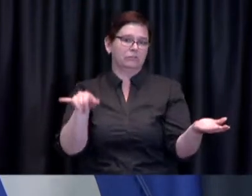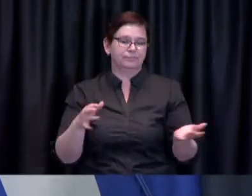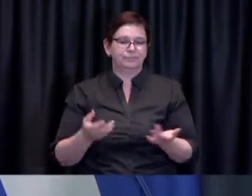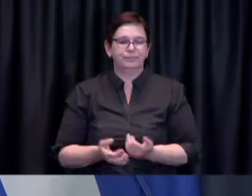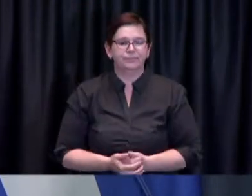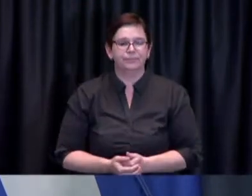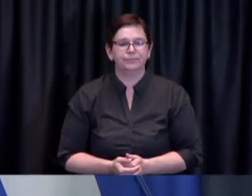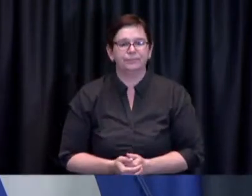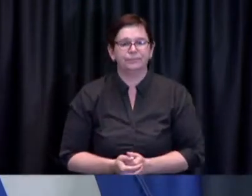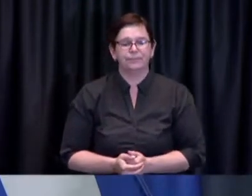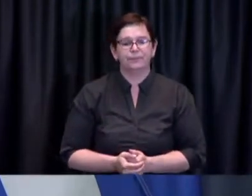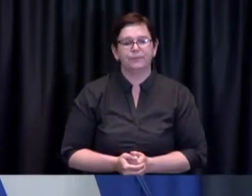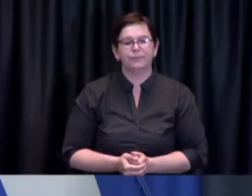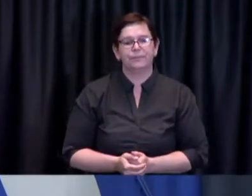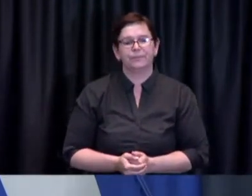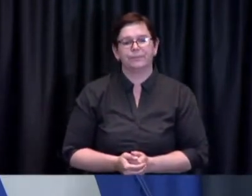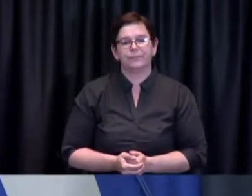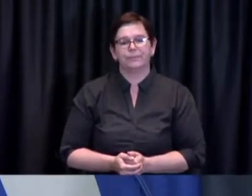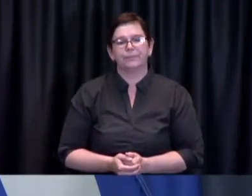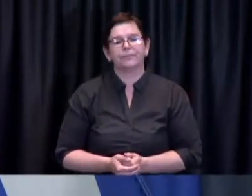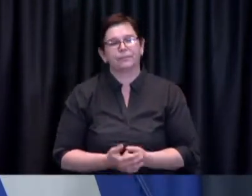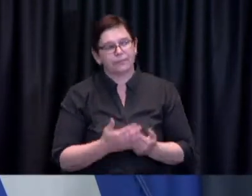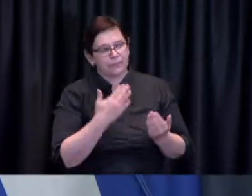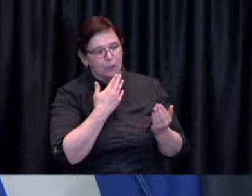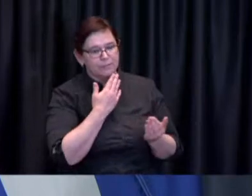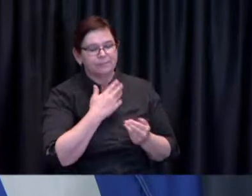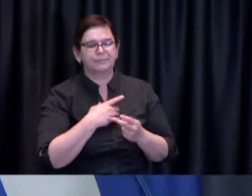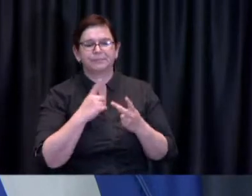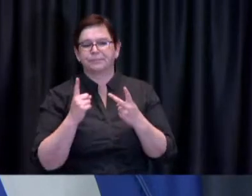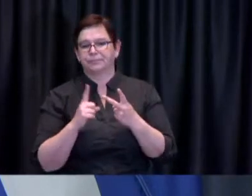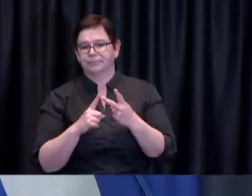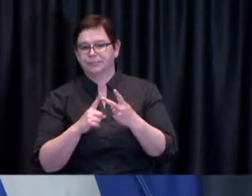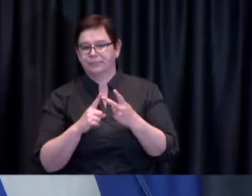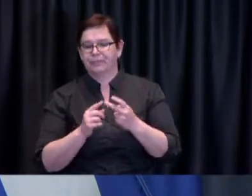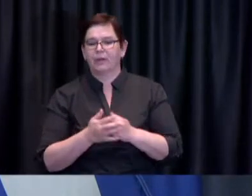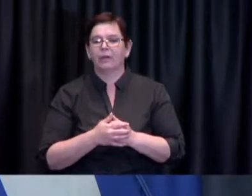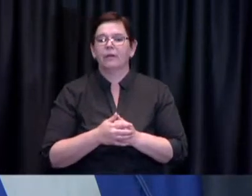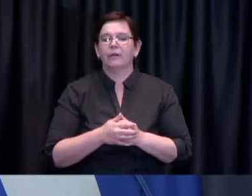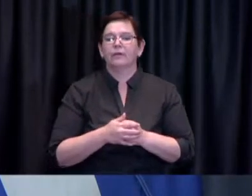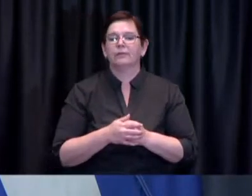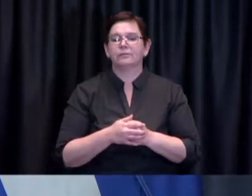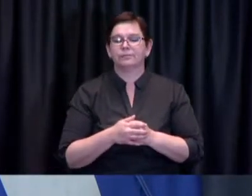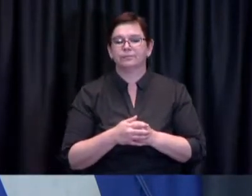thank you just one follow-up how nimble can the city be moving forward when determining which